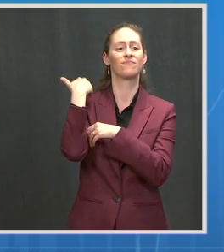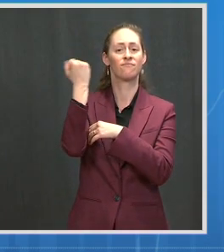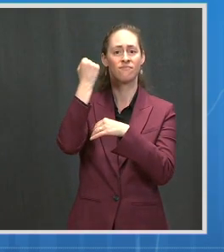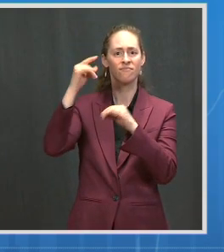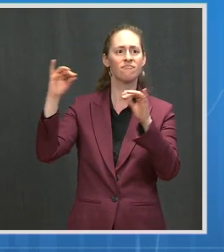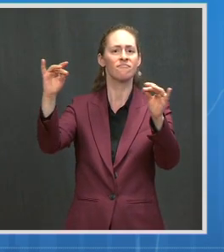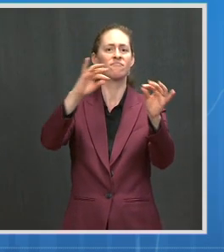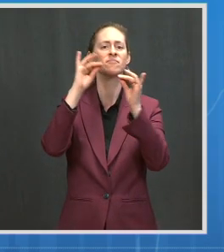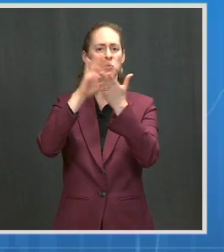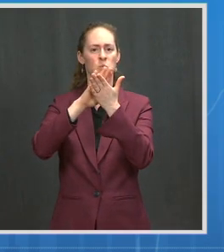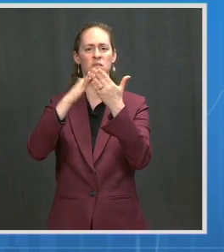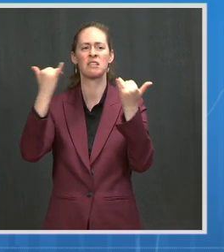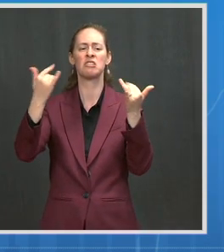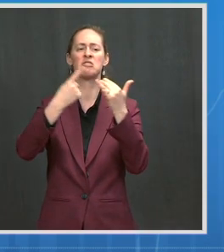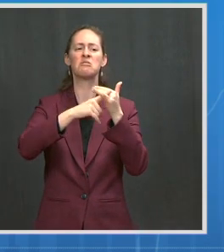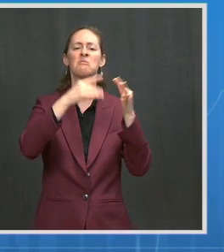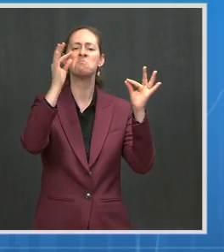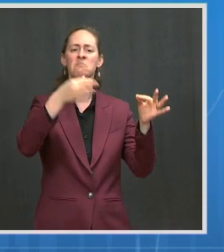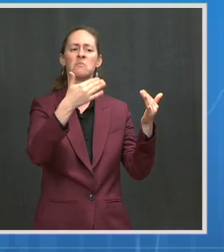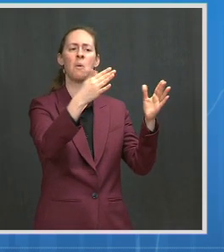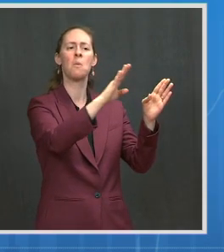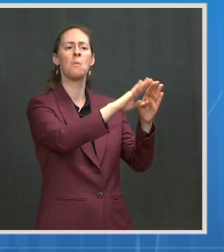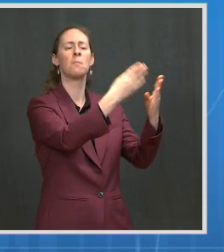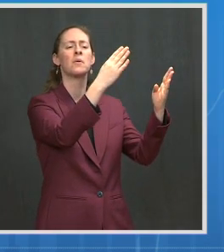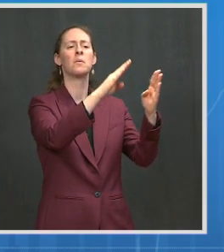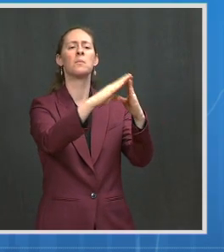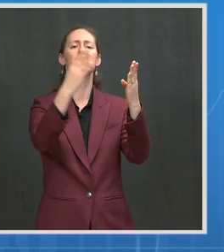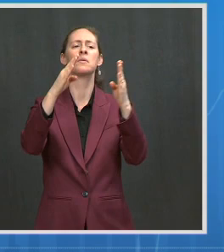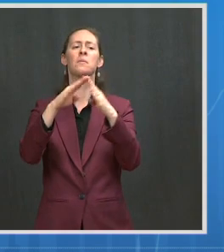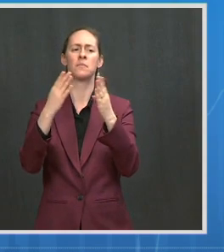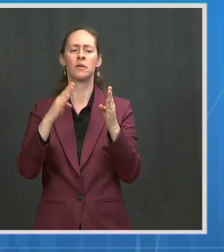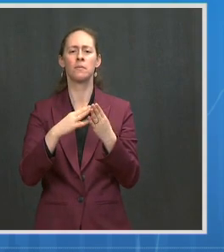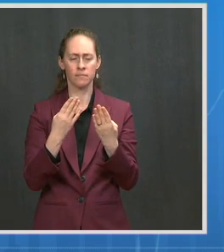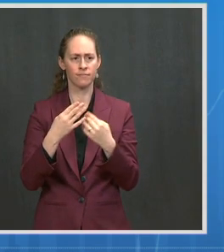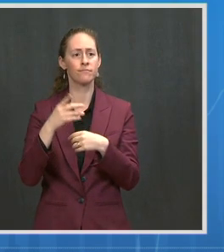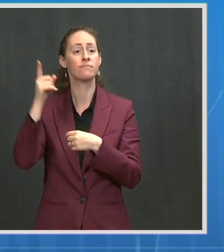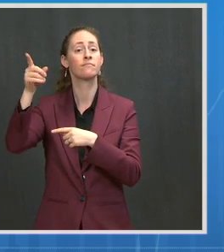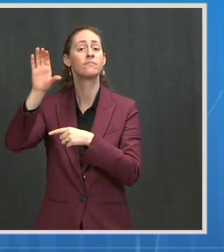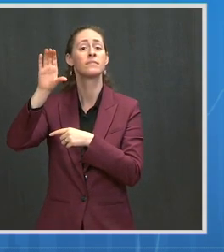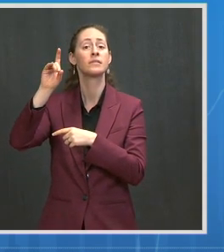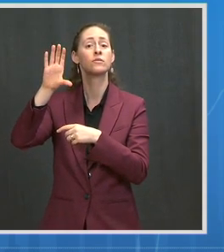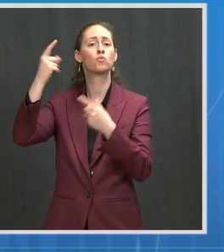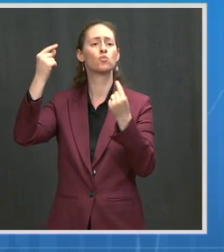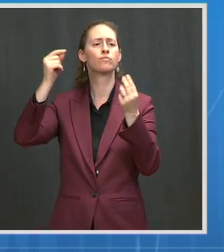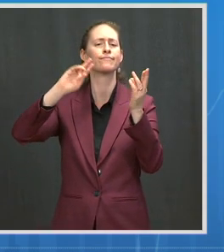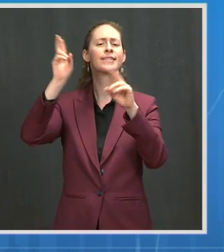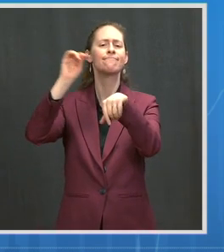to working on guidance for childcare, travel, summer camps, et cetera.